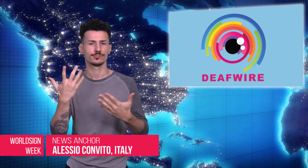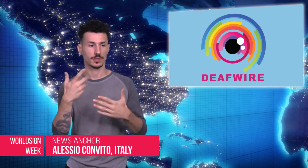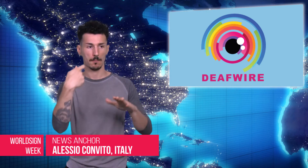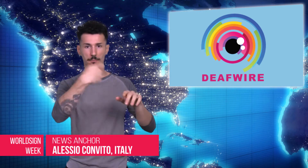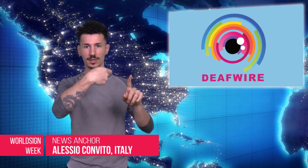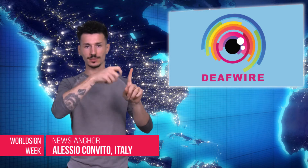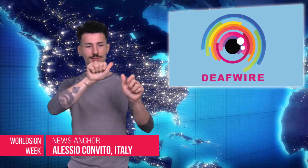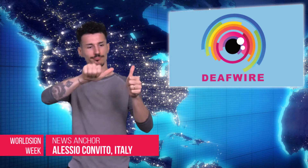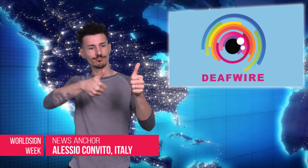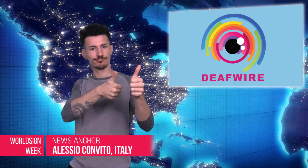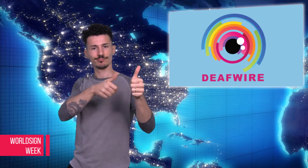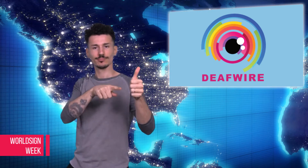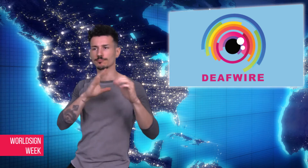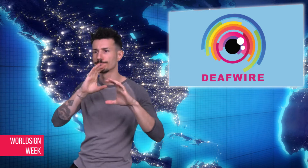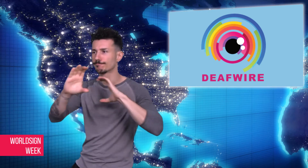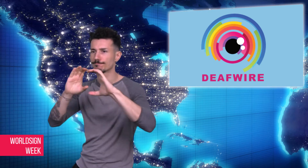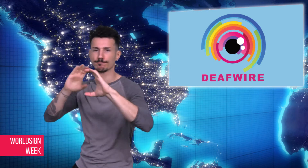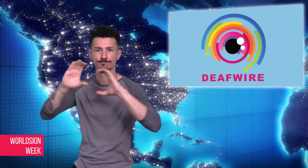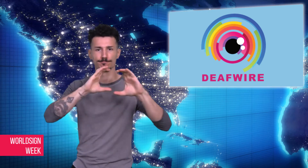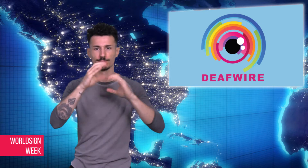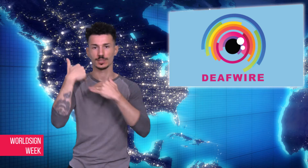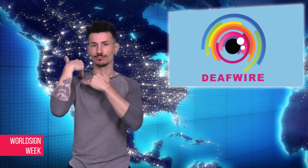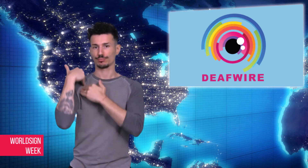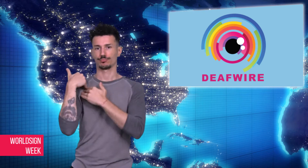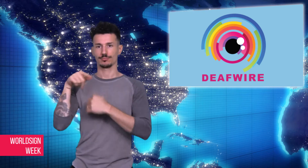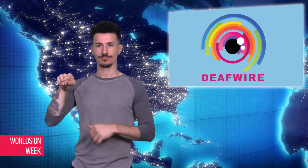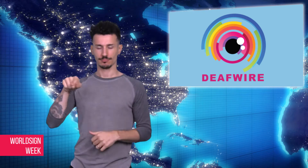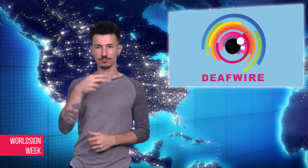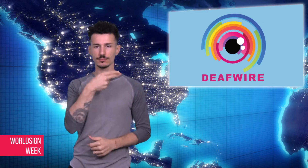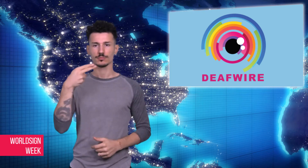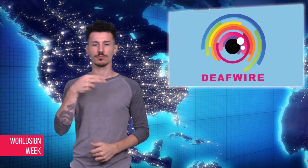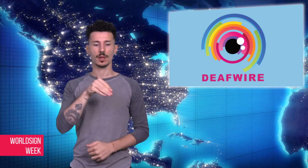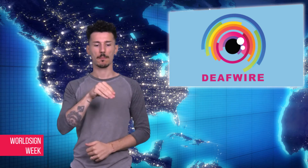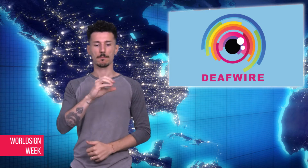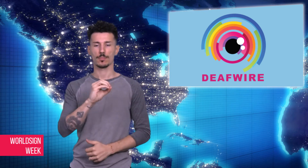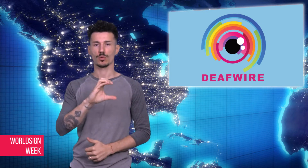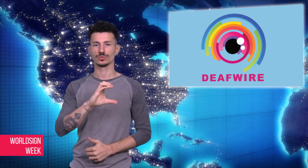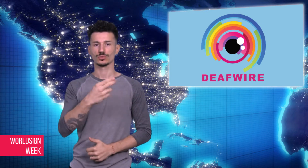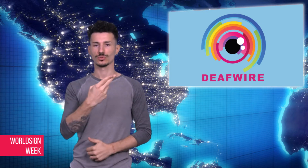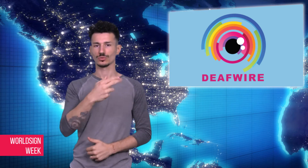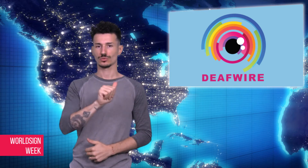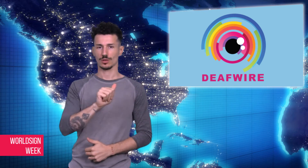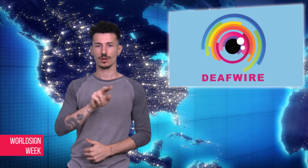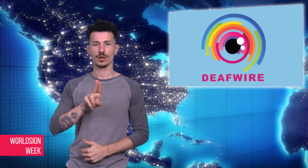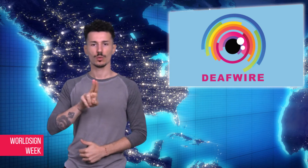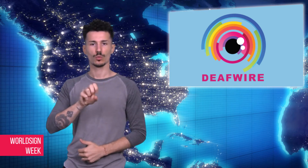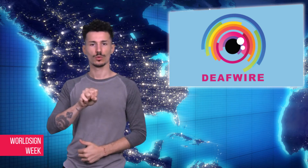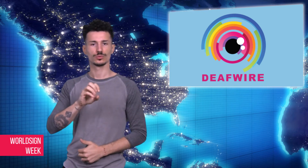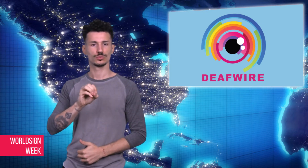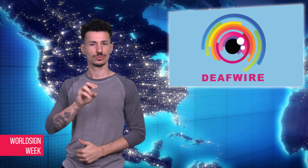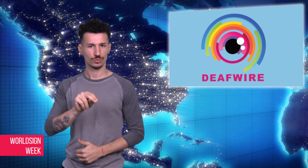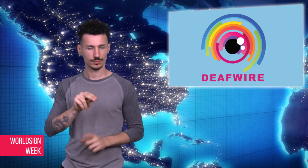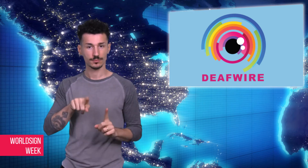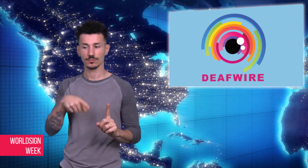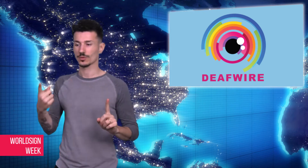Communication Assistant Secretary Mocha Uson, with blogger Drew Olivar,